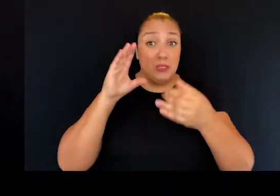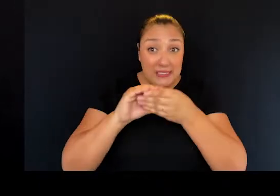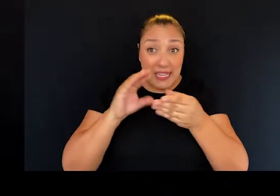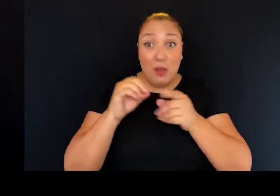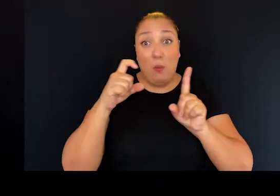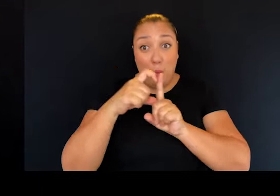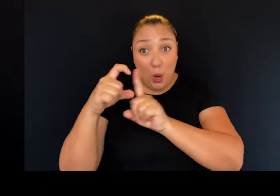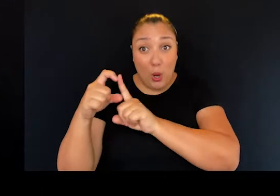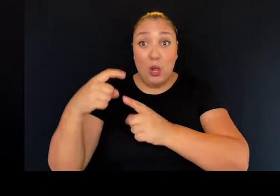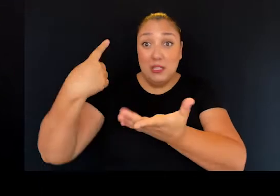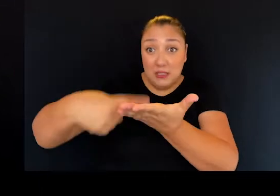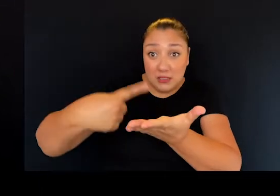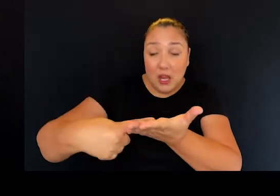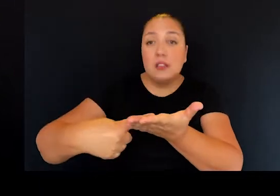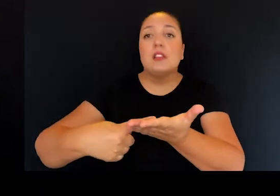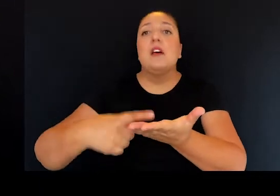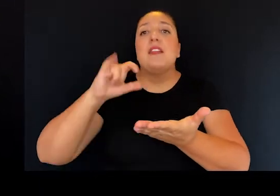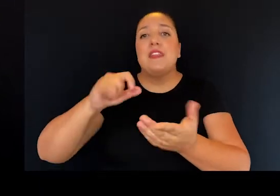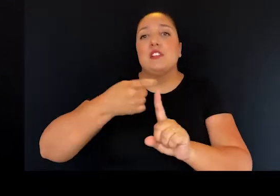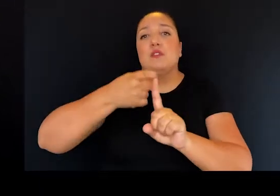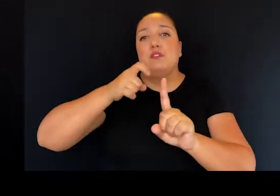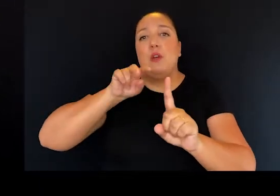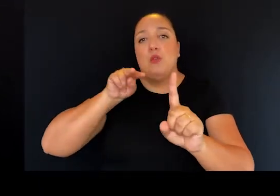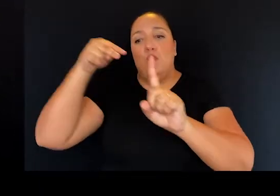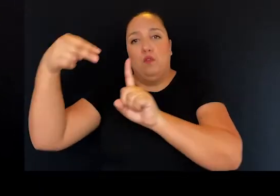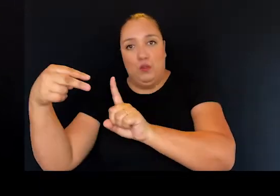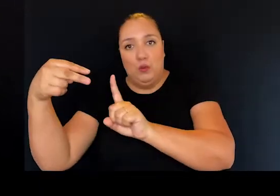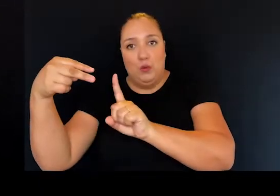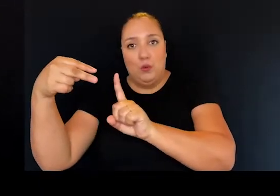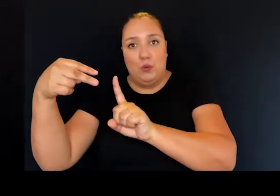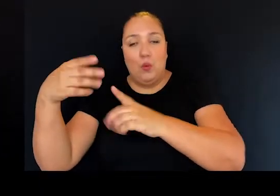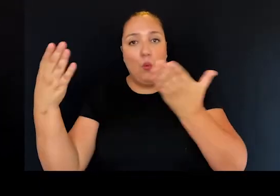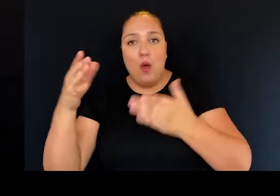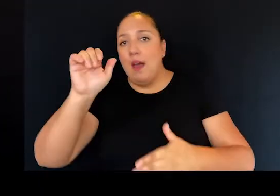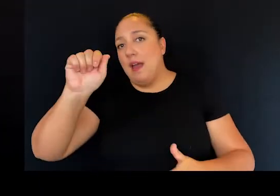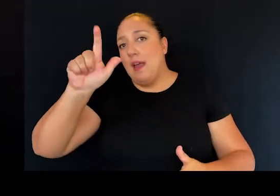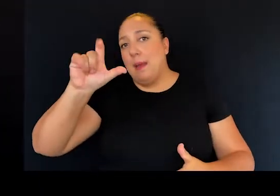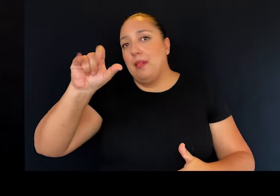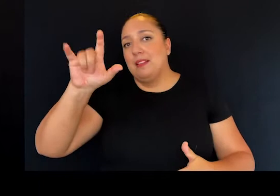and talking about them, we are talking about them from the perspective of ableist language